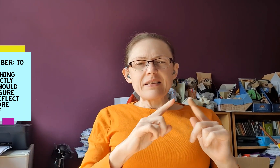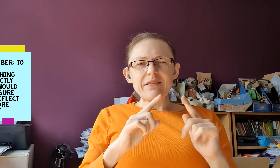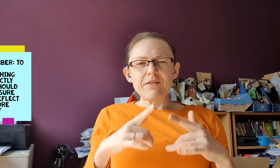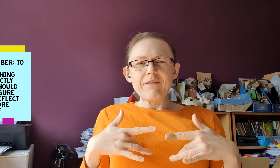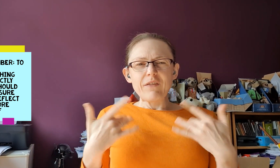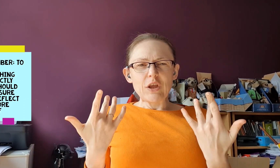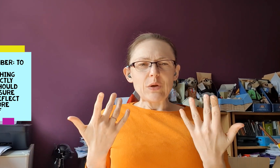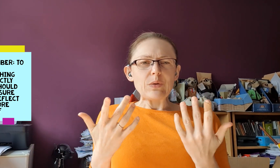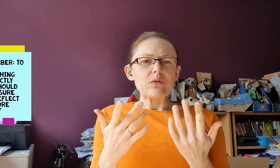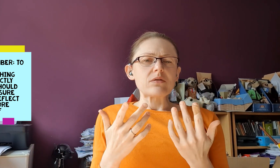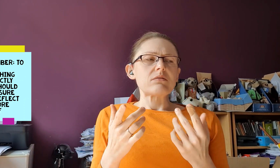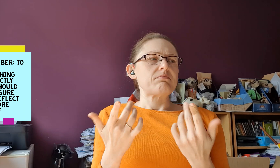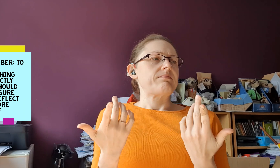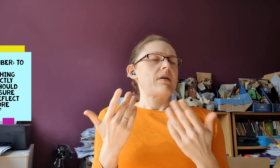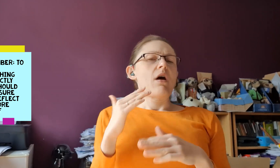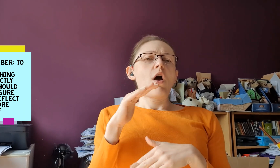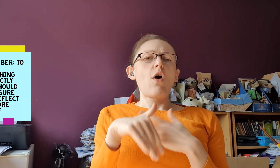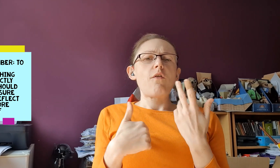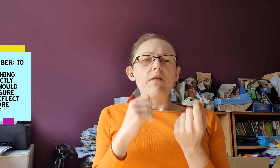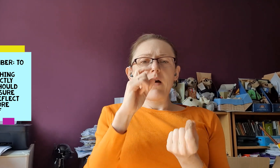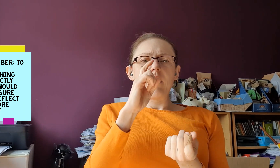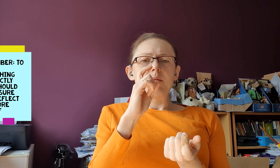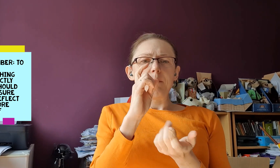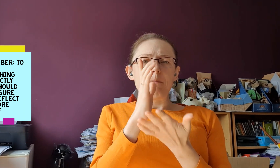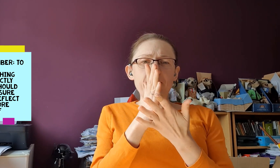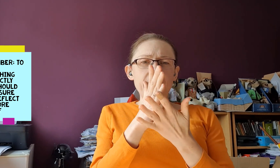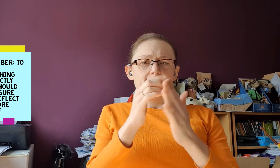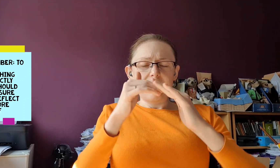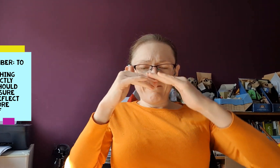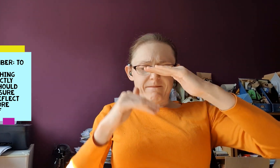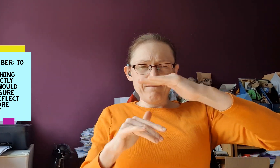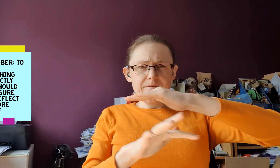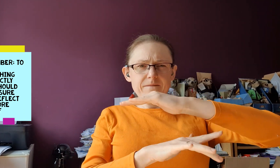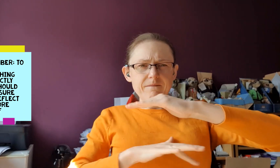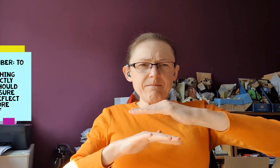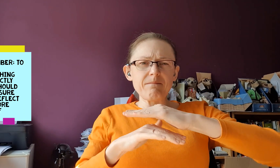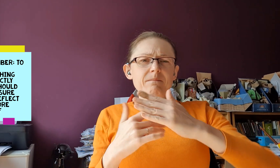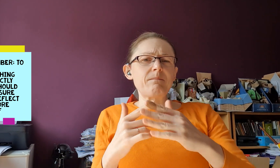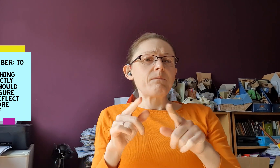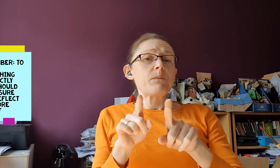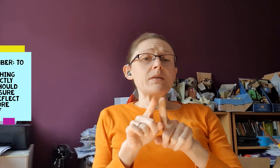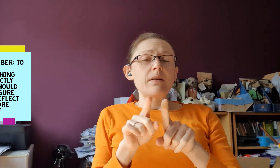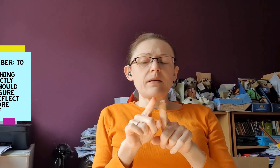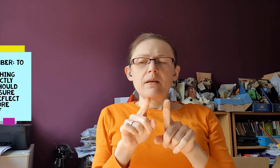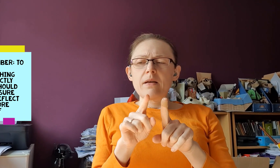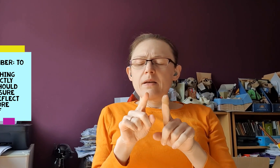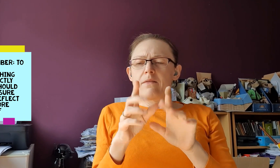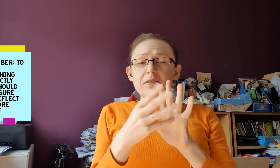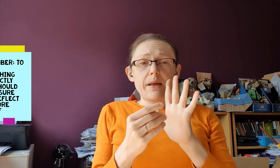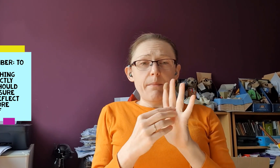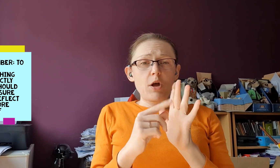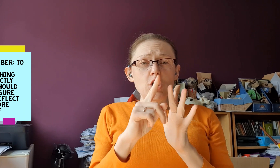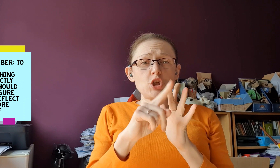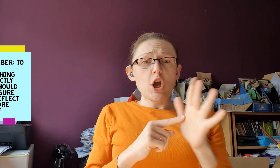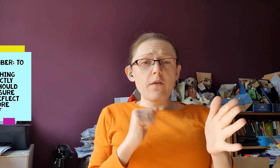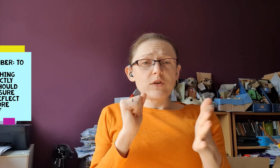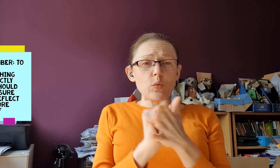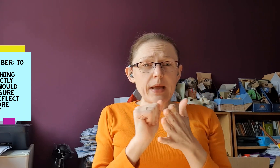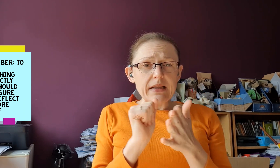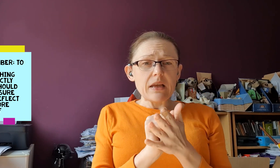There are different core beliefs to consider too, for example Jehovah's Witnesses